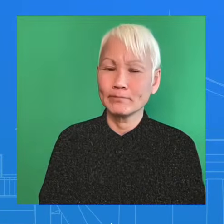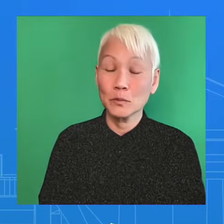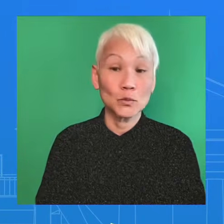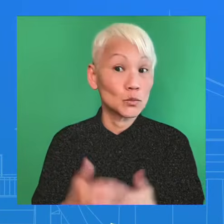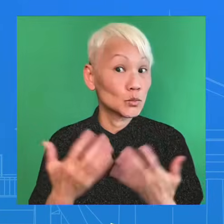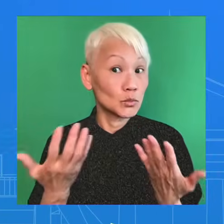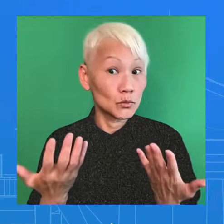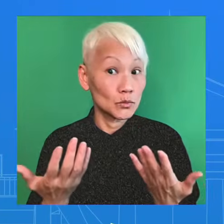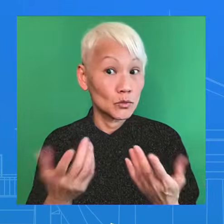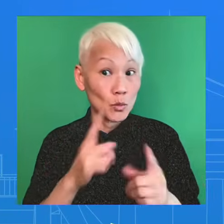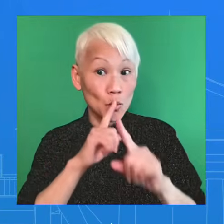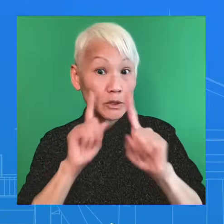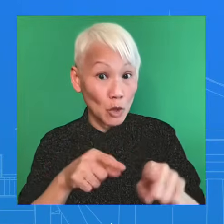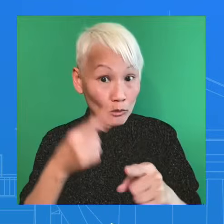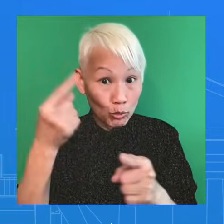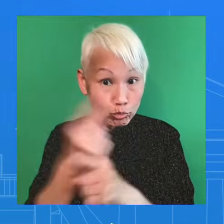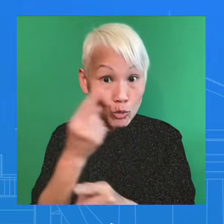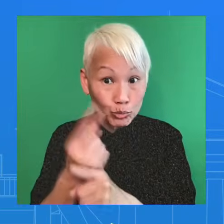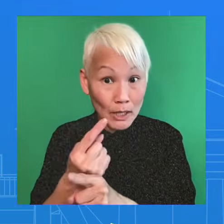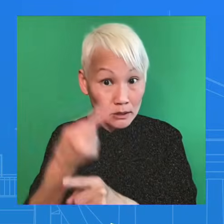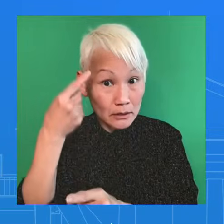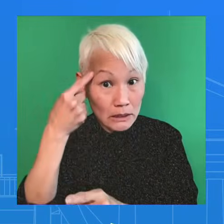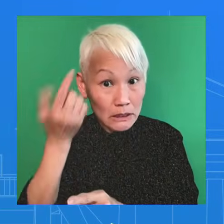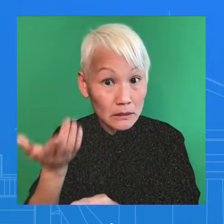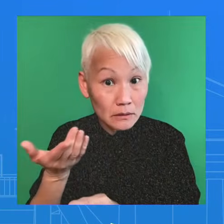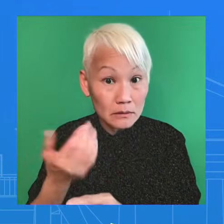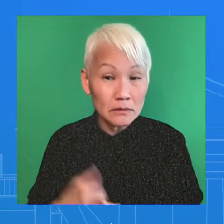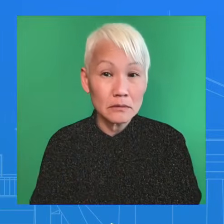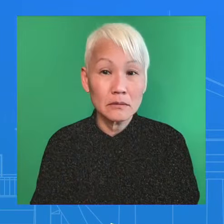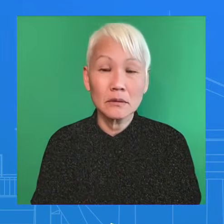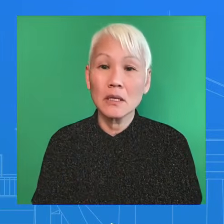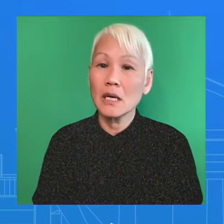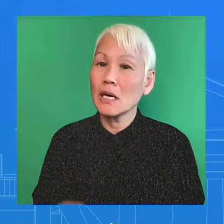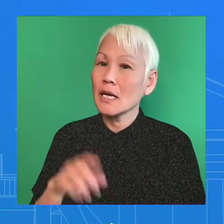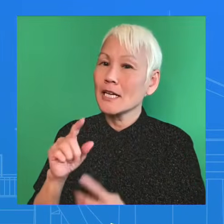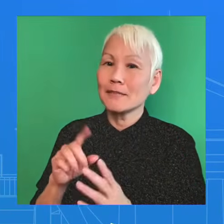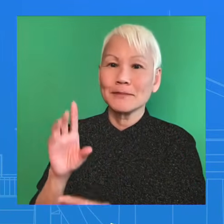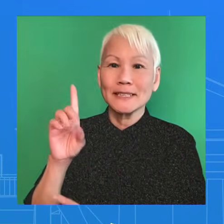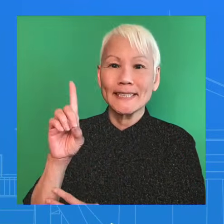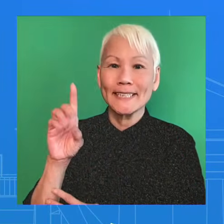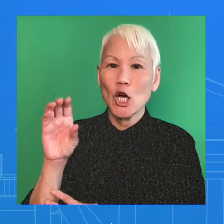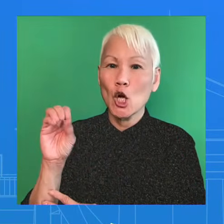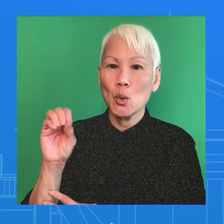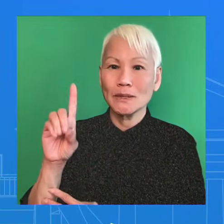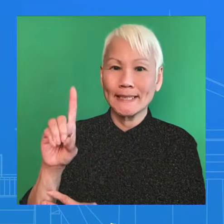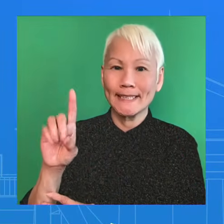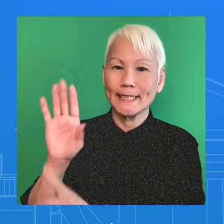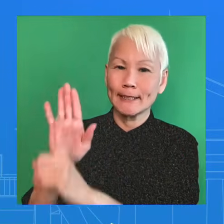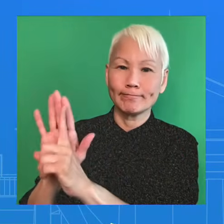to talk to whatever after-action they might do. It's not uncommon after any operation for the military